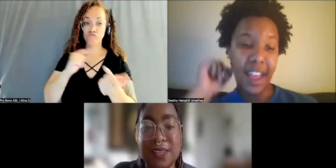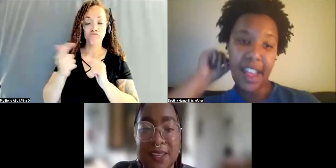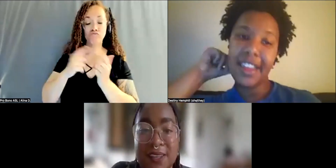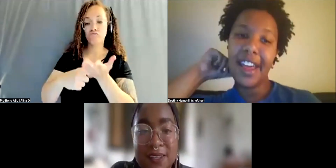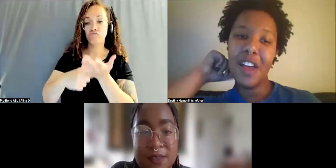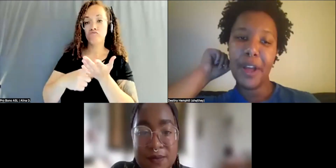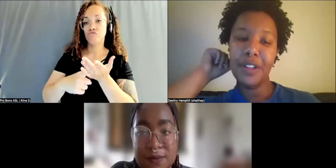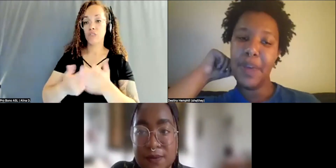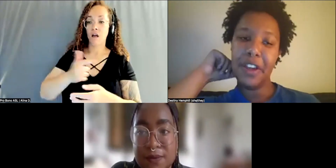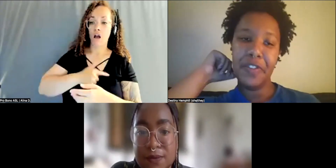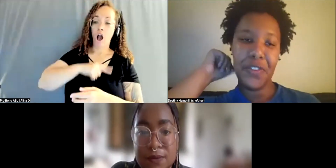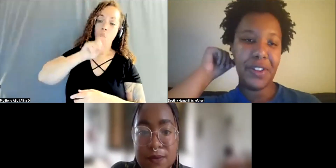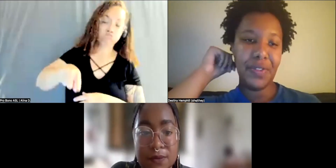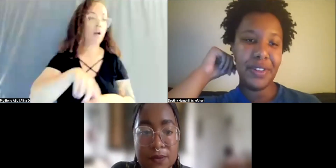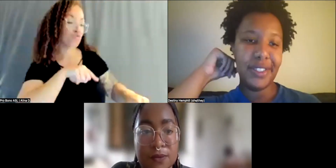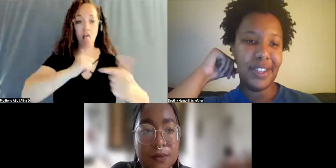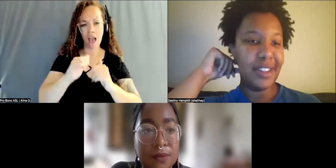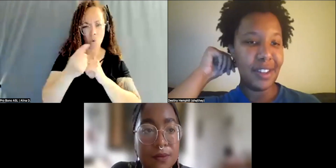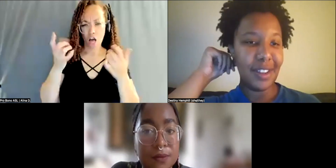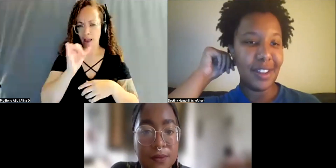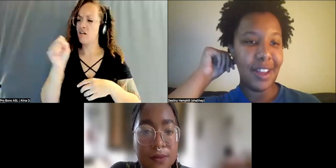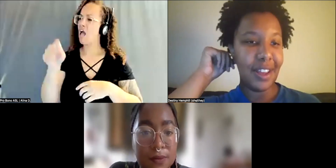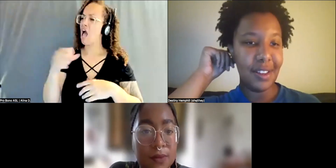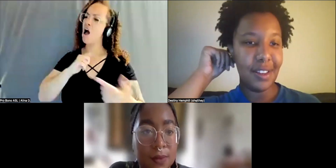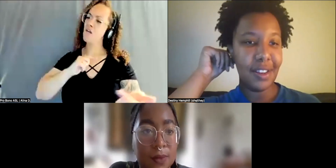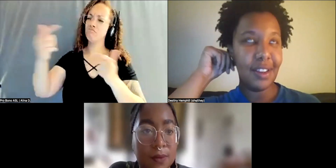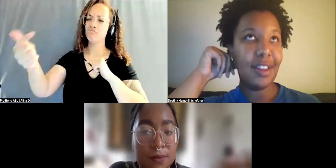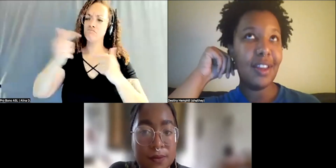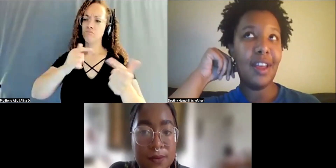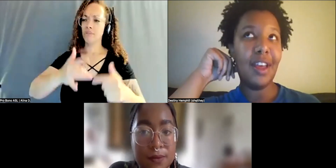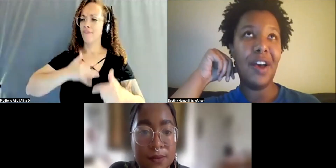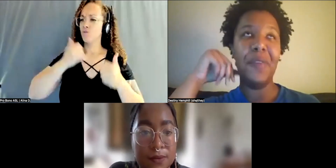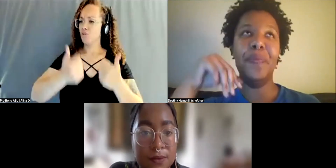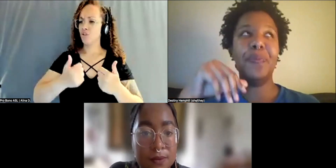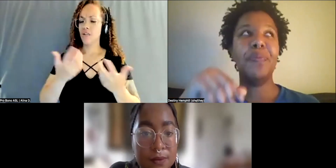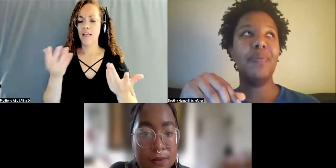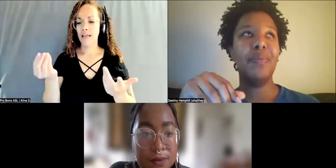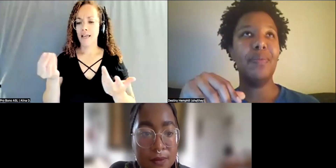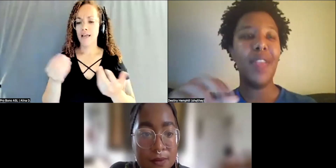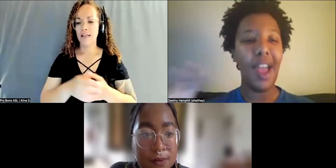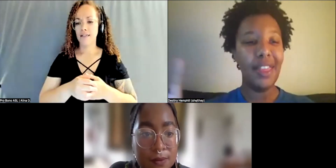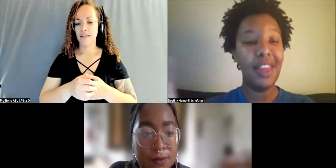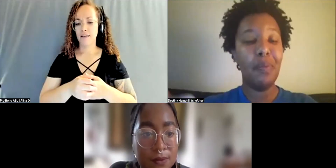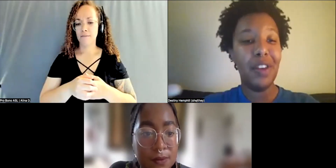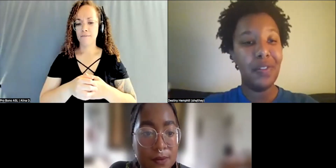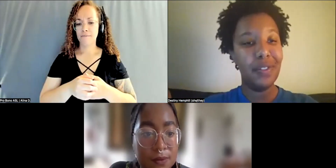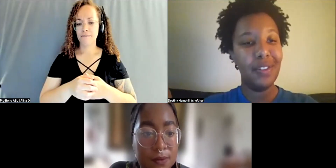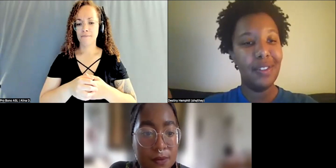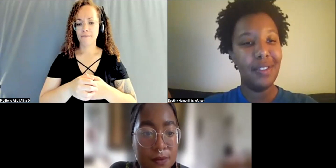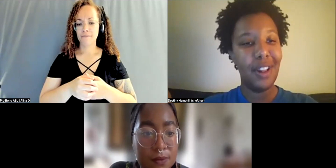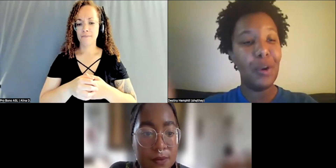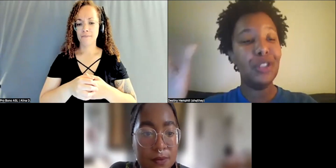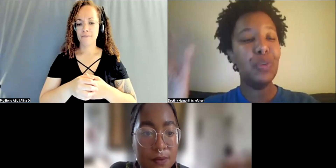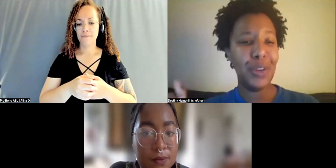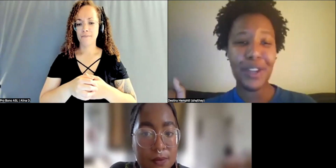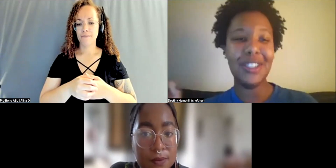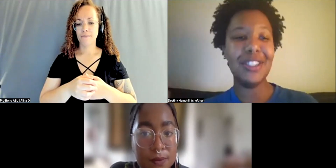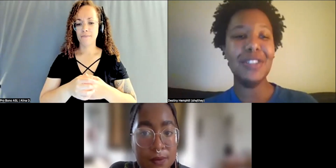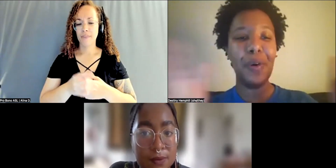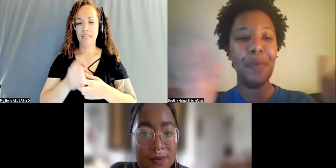Yeah, bouncing back and forth feels good, and I think I may have loaded too many questions. So,